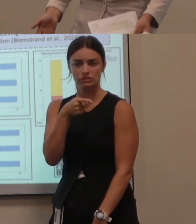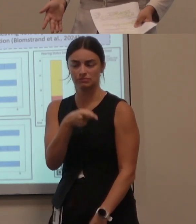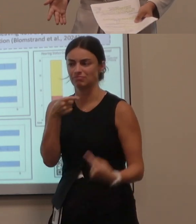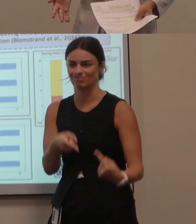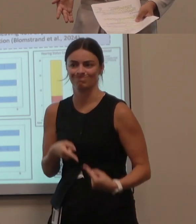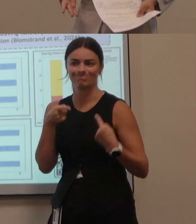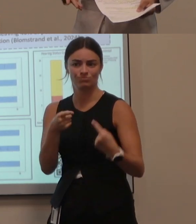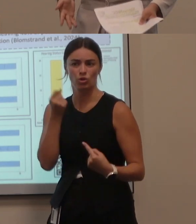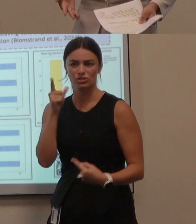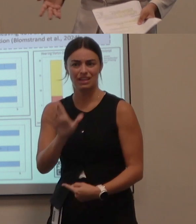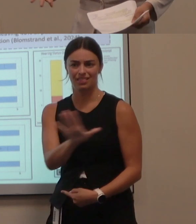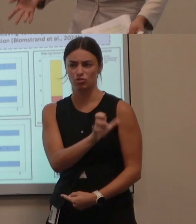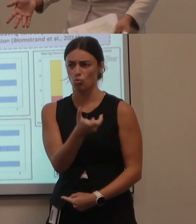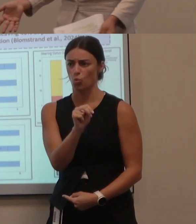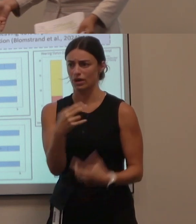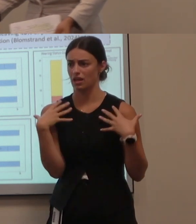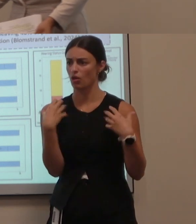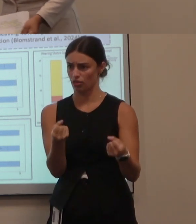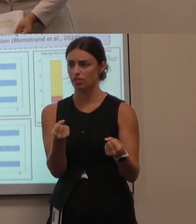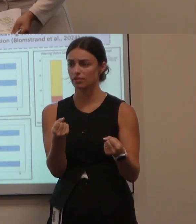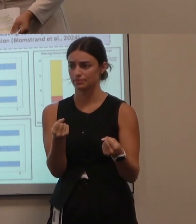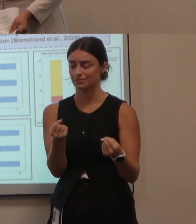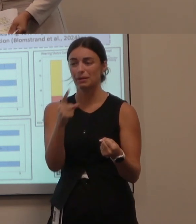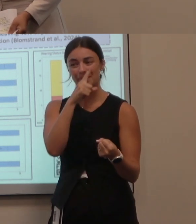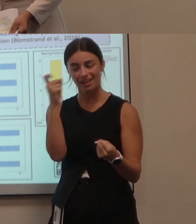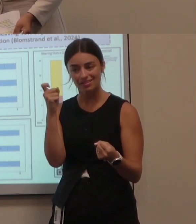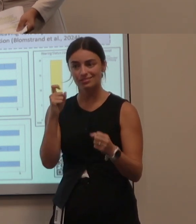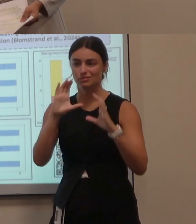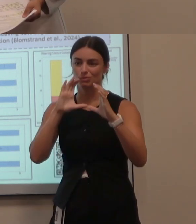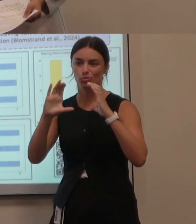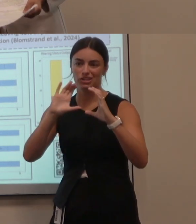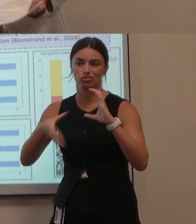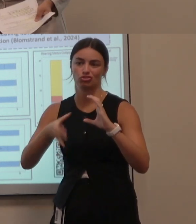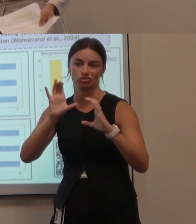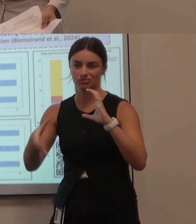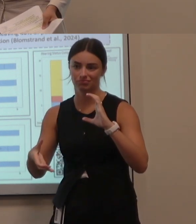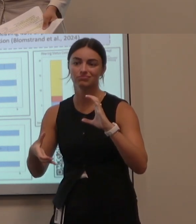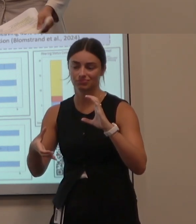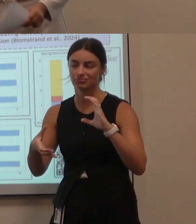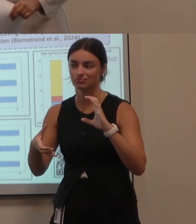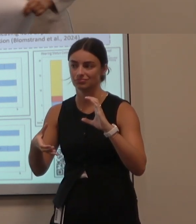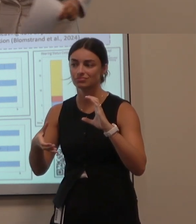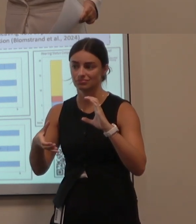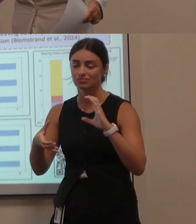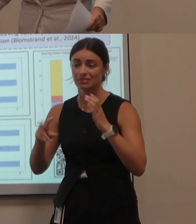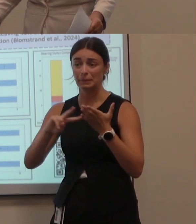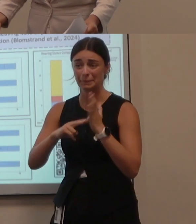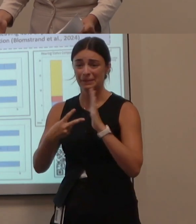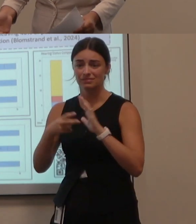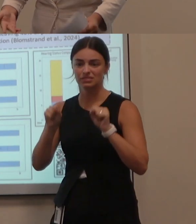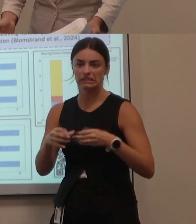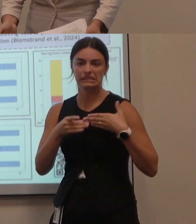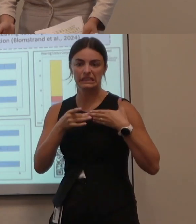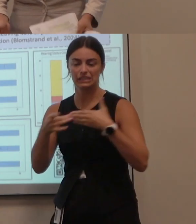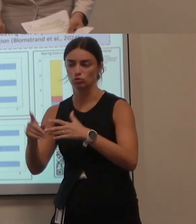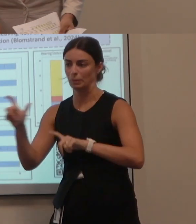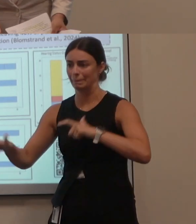and this is all due to miscommunication. And because of this, it does lead to major health consequences.